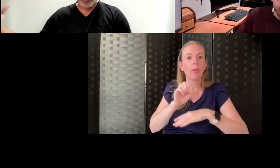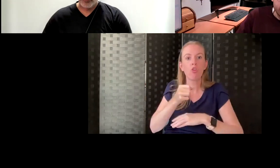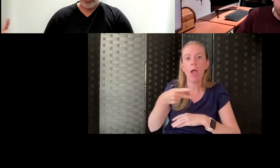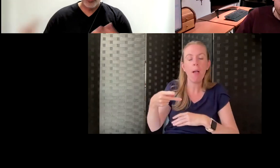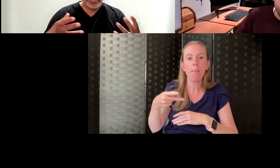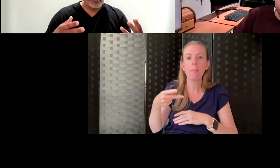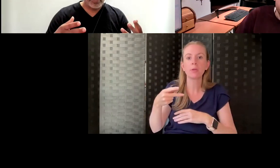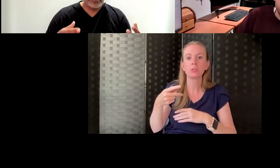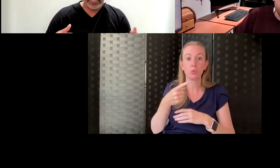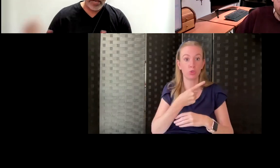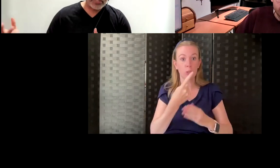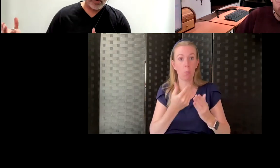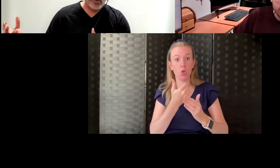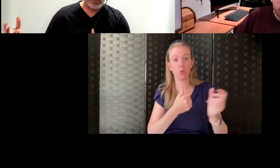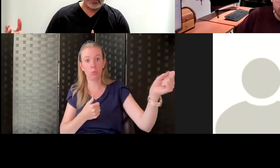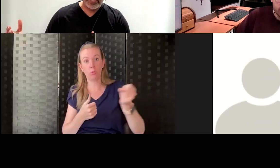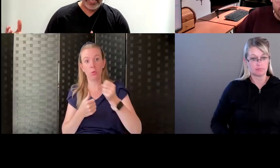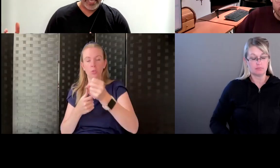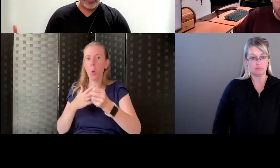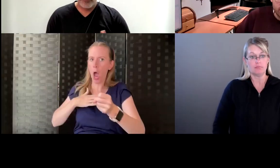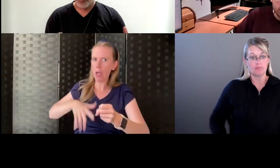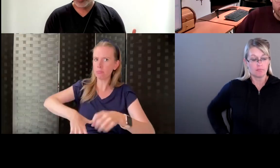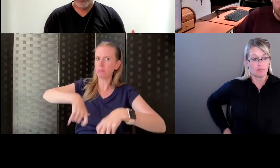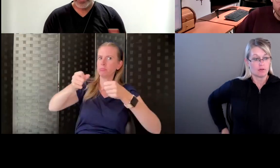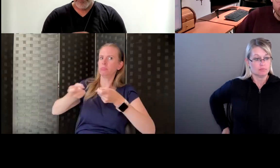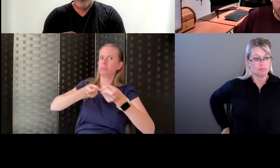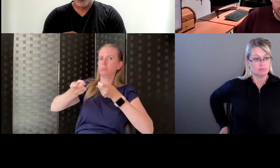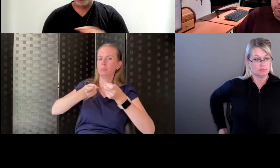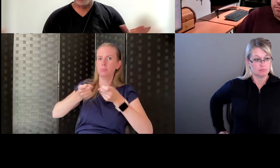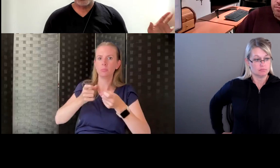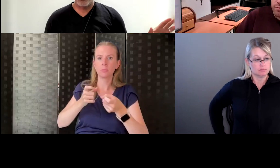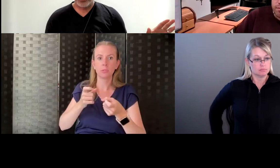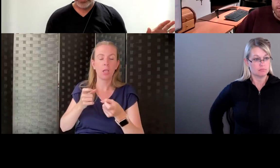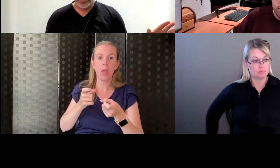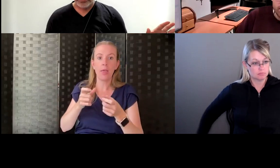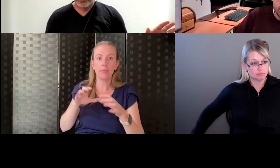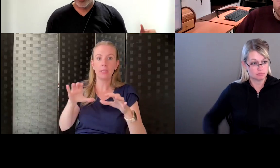someone new came around and said I'll take over and their first commit broke the entire thing.